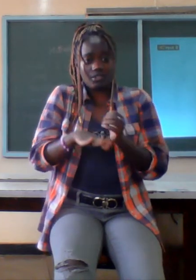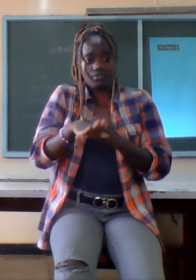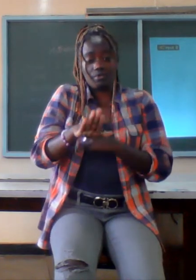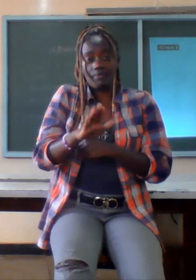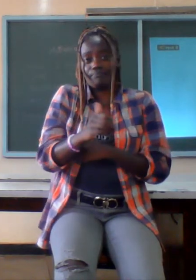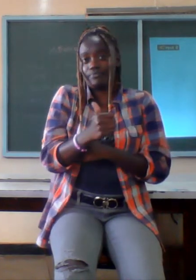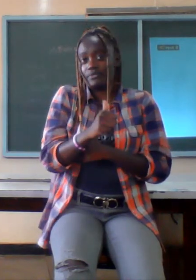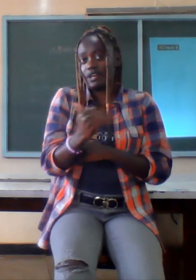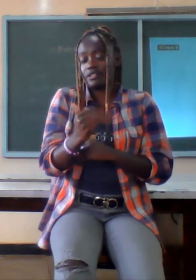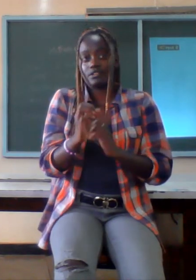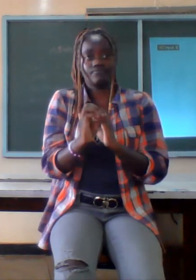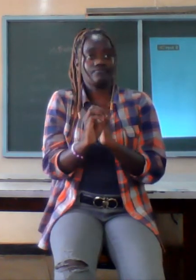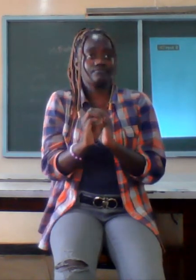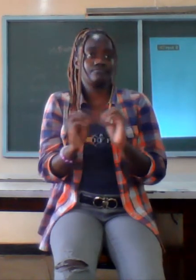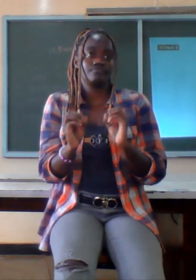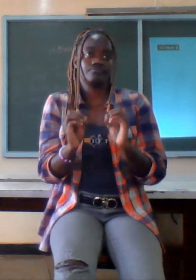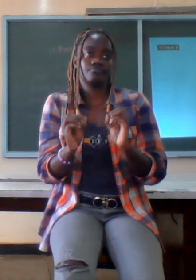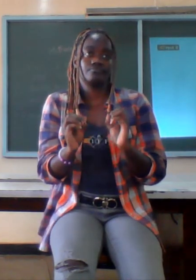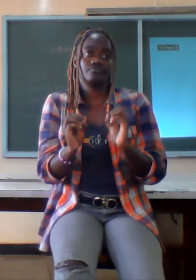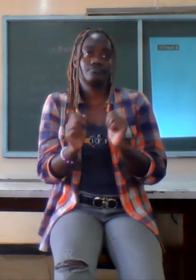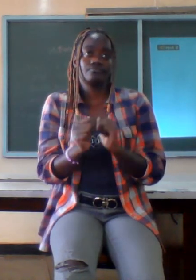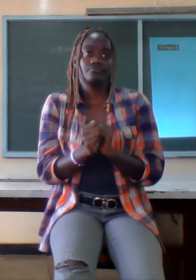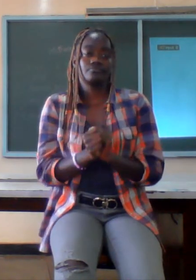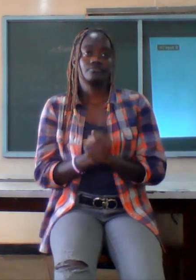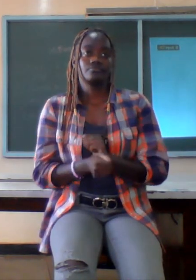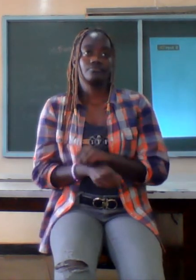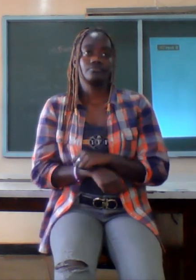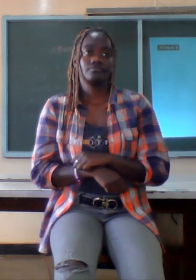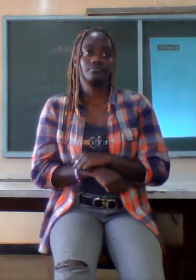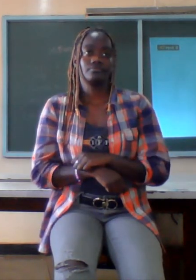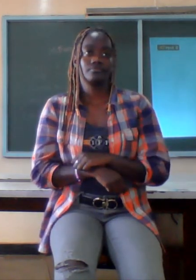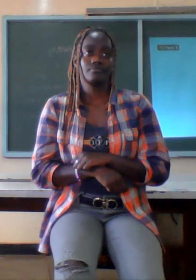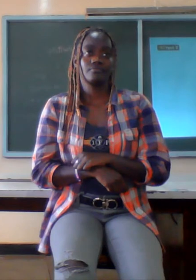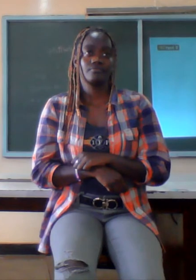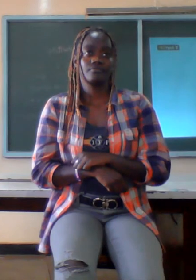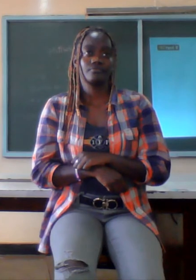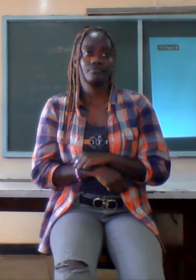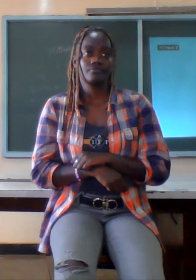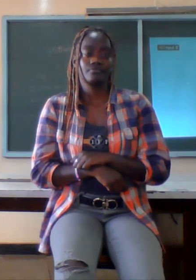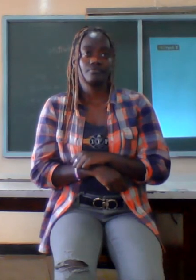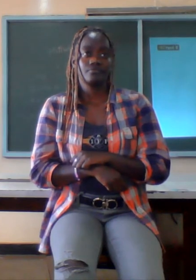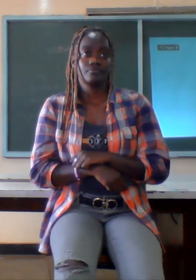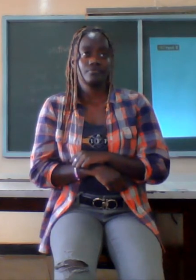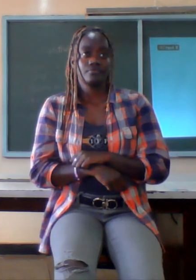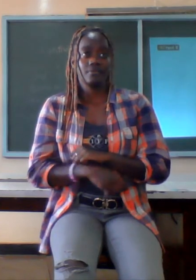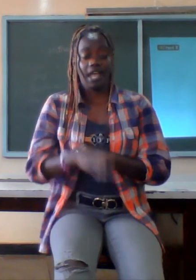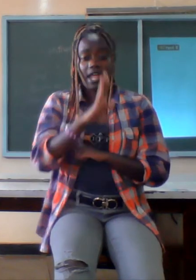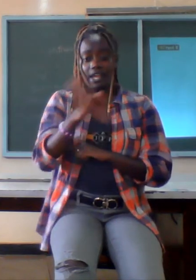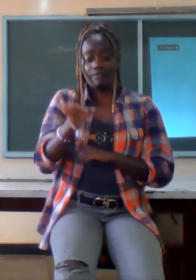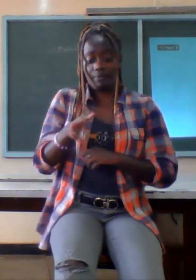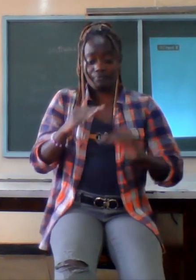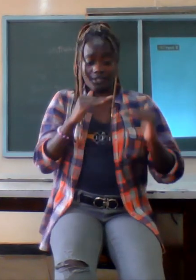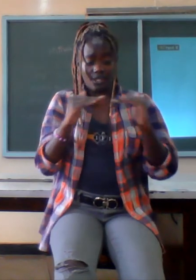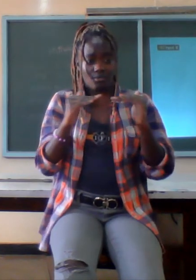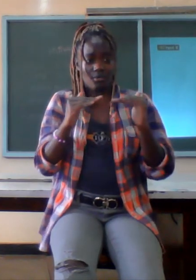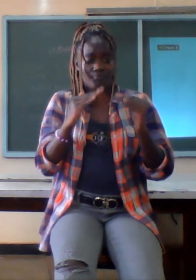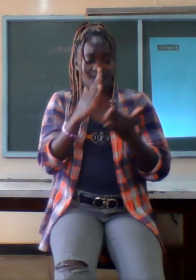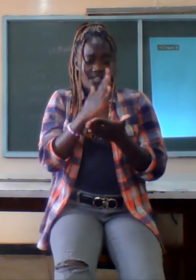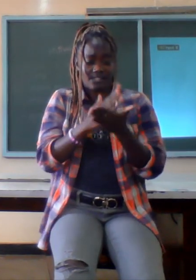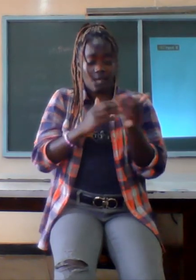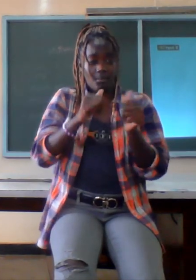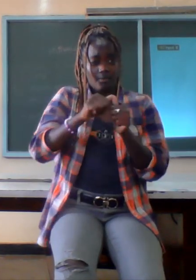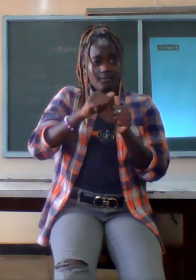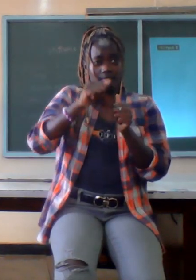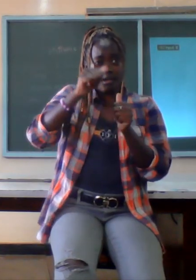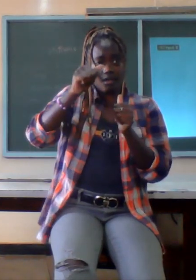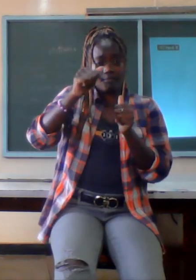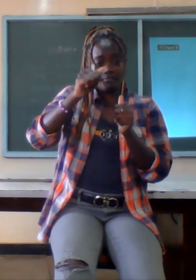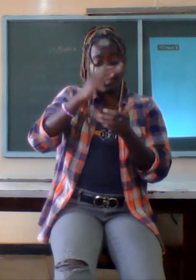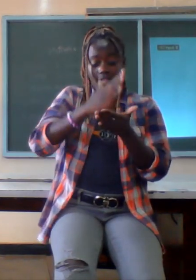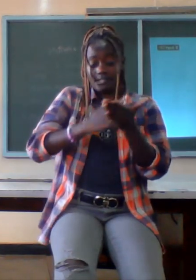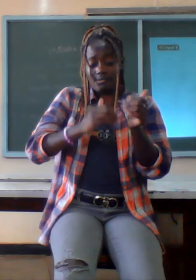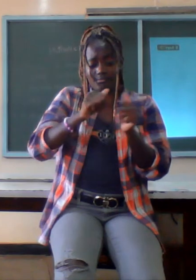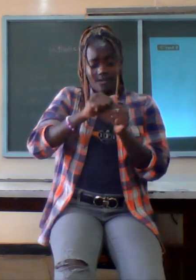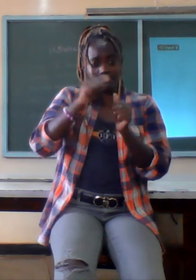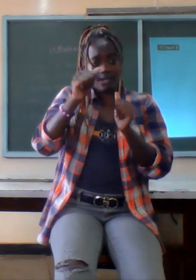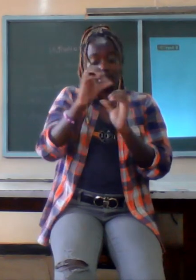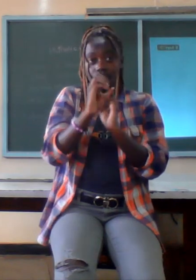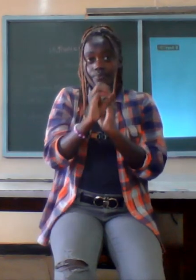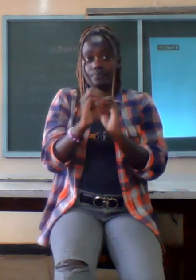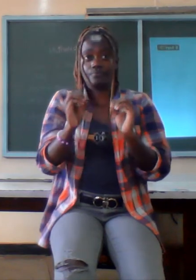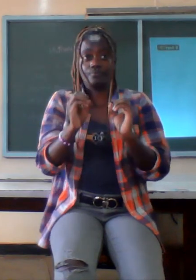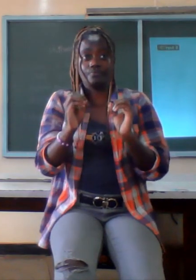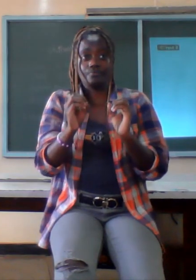else we can never be equal some will be far some behind to avoid marriage stressing